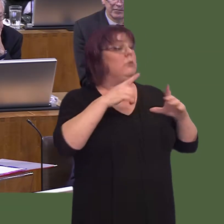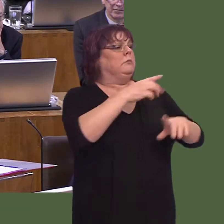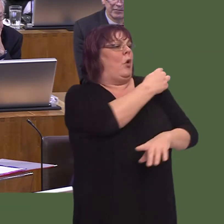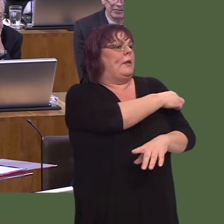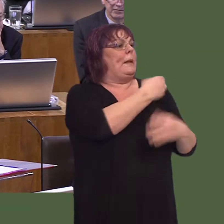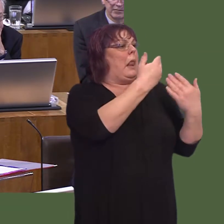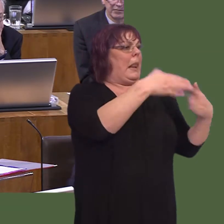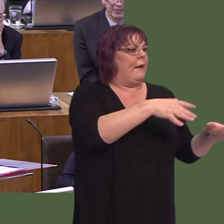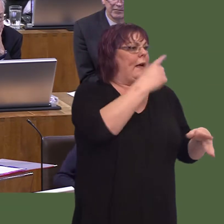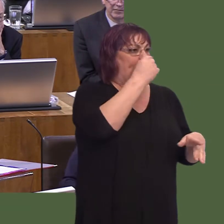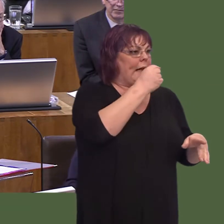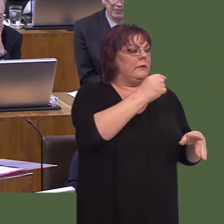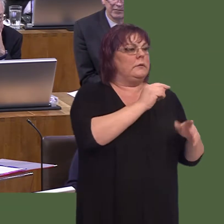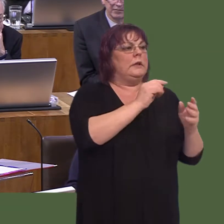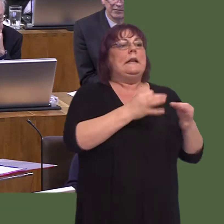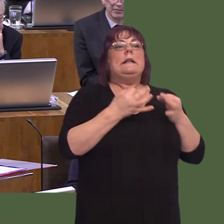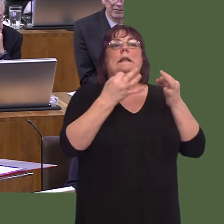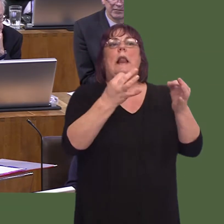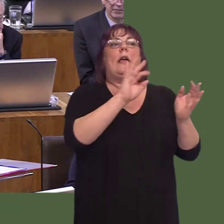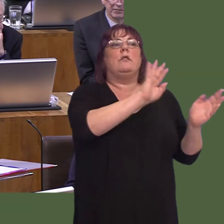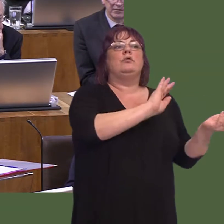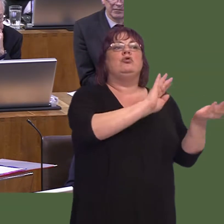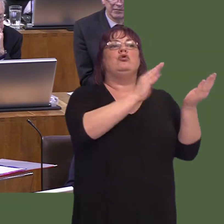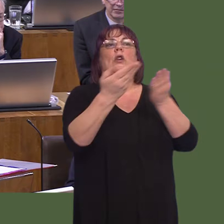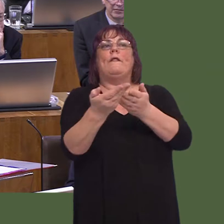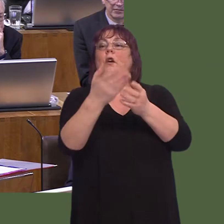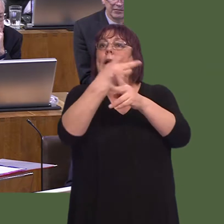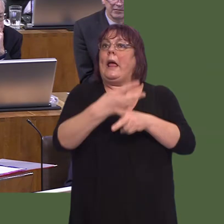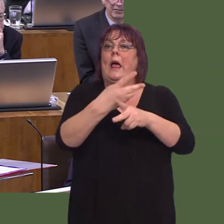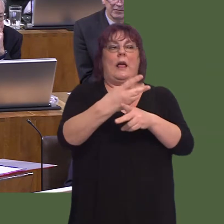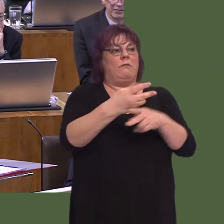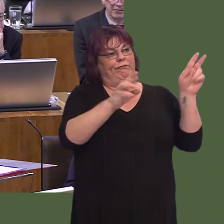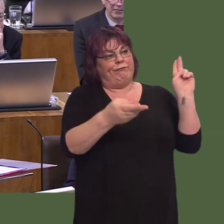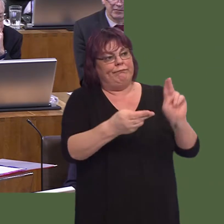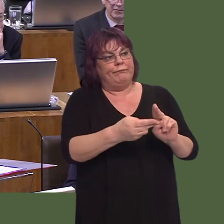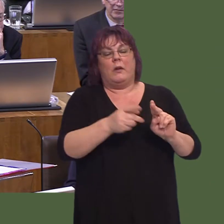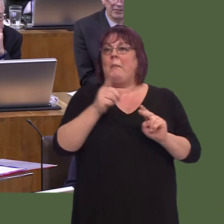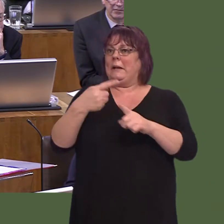We're seeing delayed transfers of care dropping, whereas in England, of course, social care is on the verge of collapse.